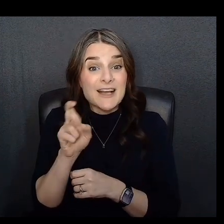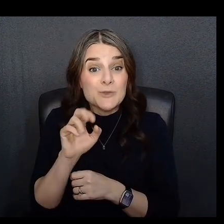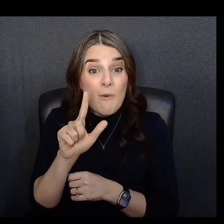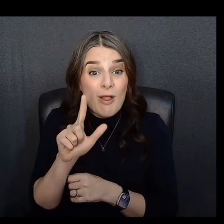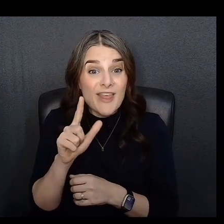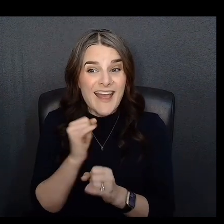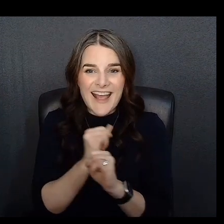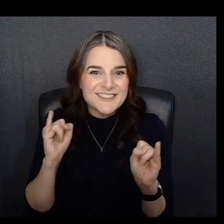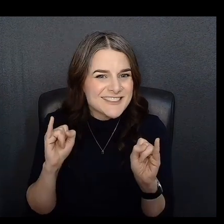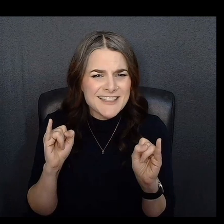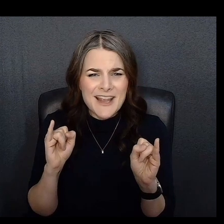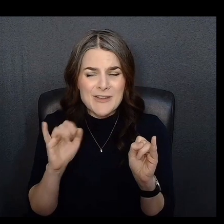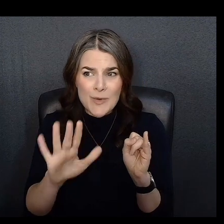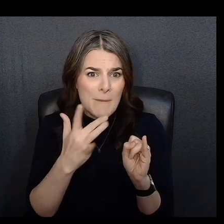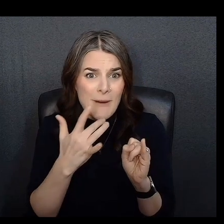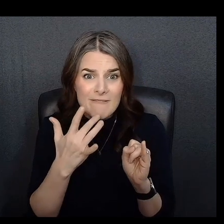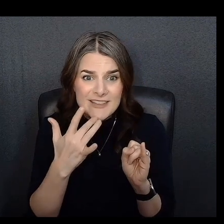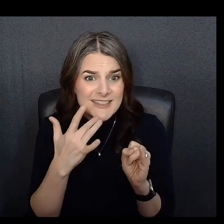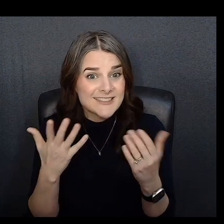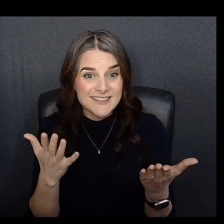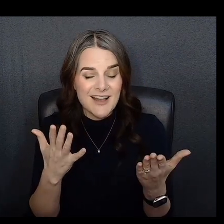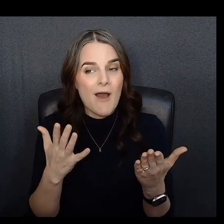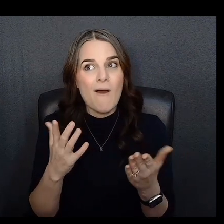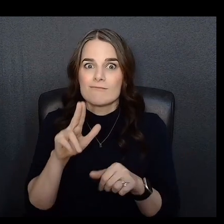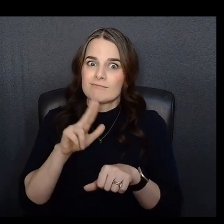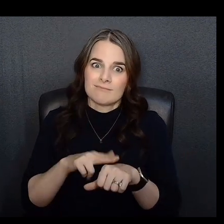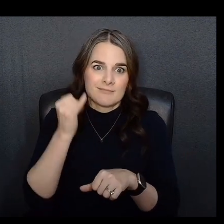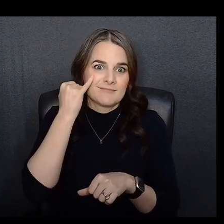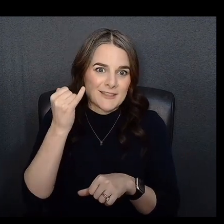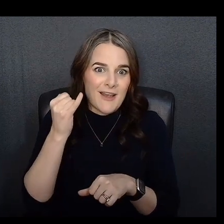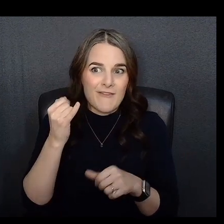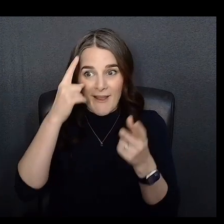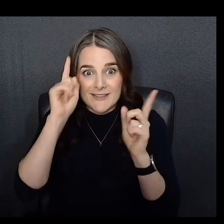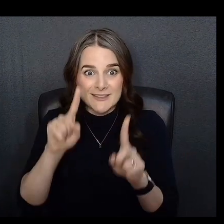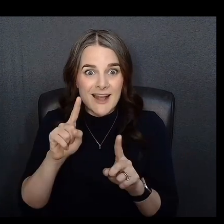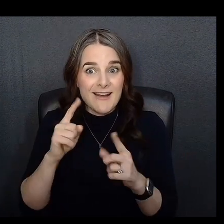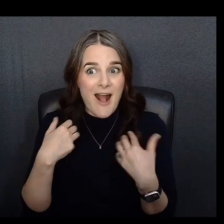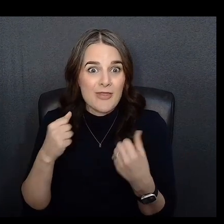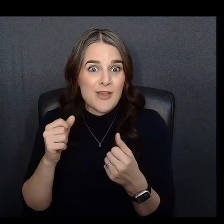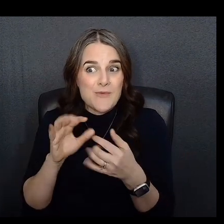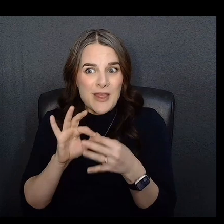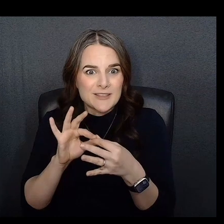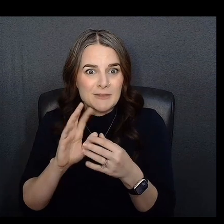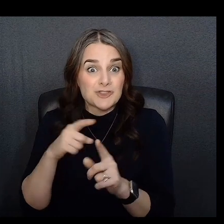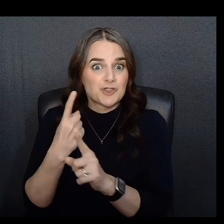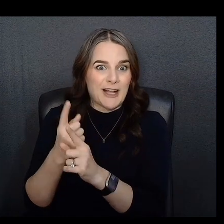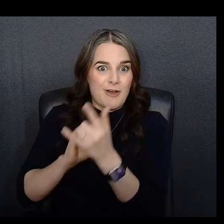things like that. And of course, the idea of consent in healthy relationships isn't just exclusive to romantic relationships